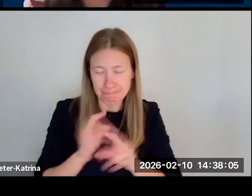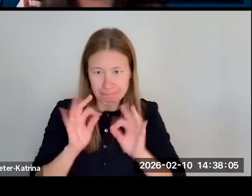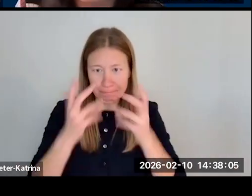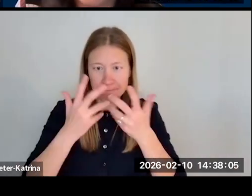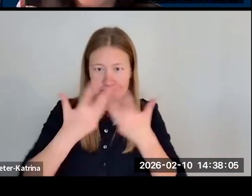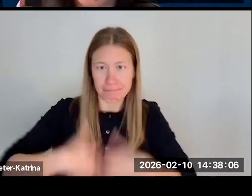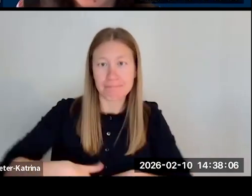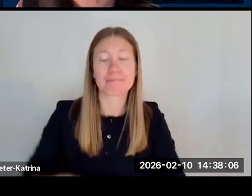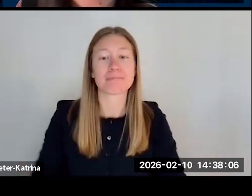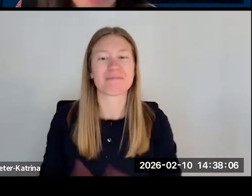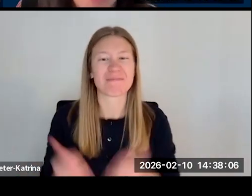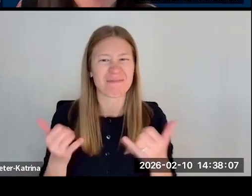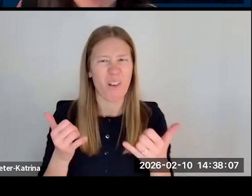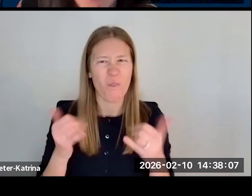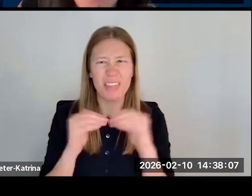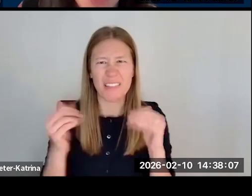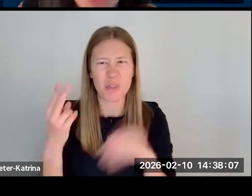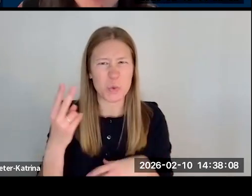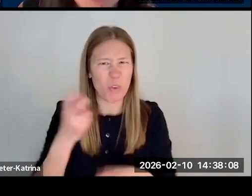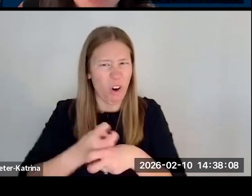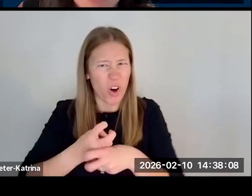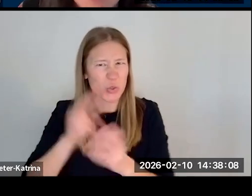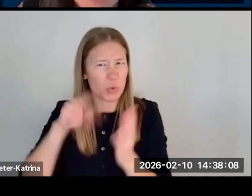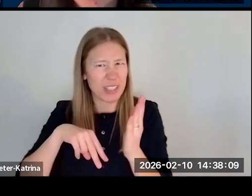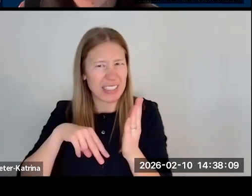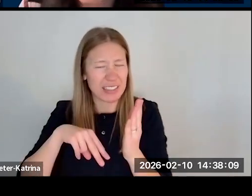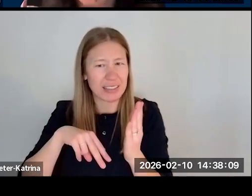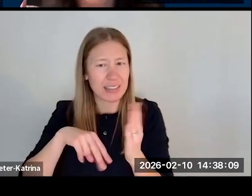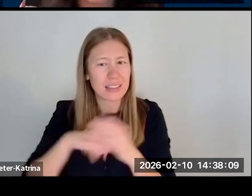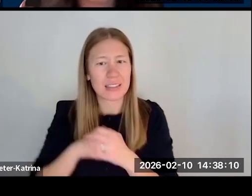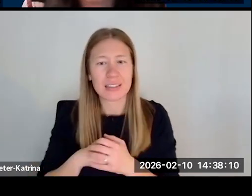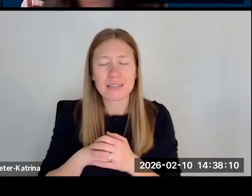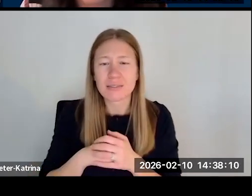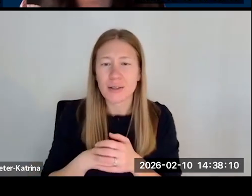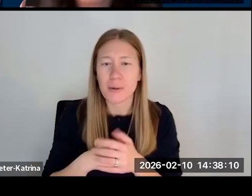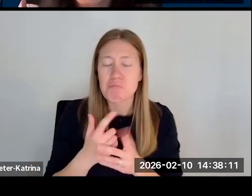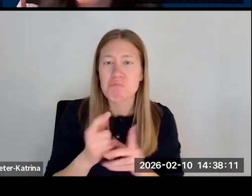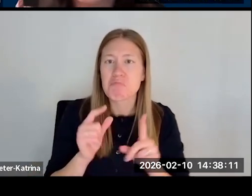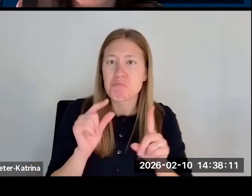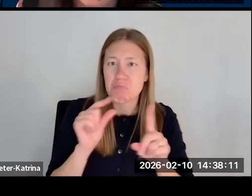They're also pretty hard to read the typeface and the text size looks fine,